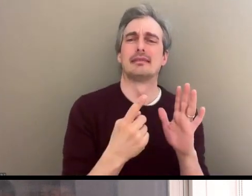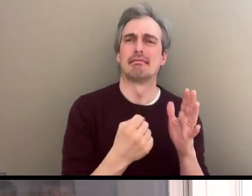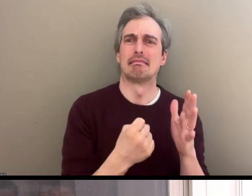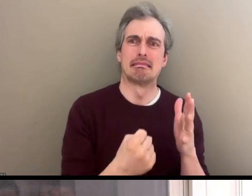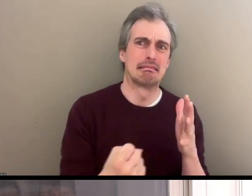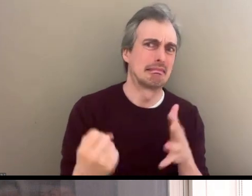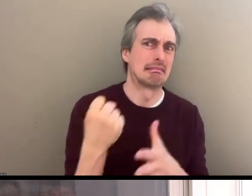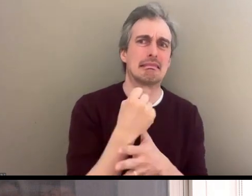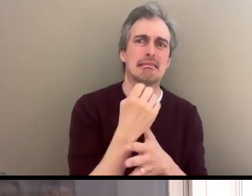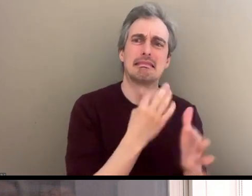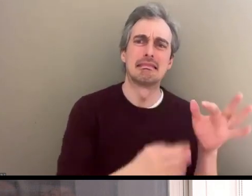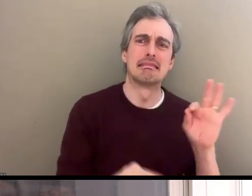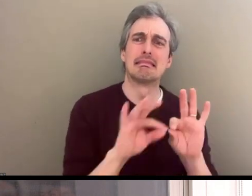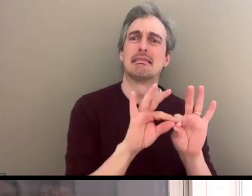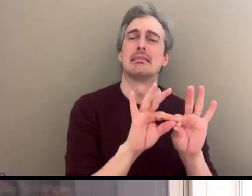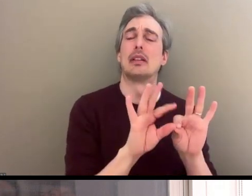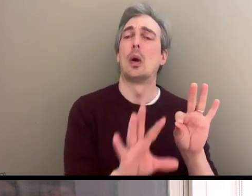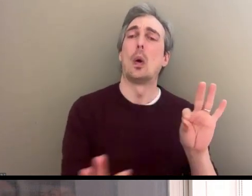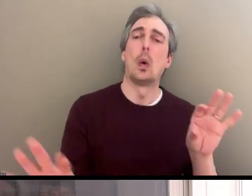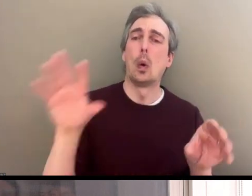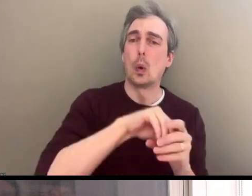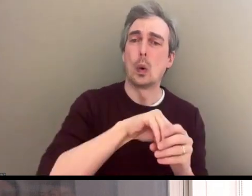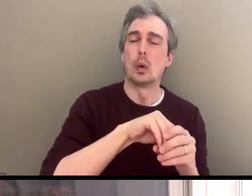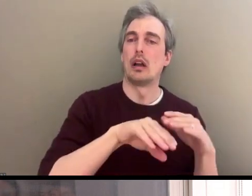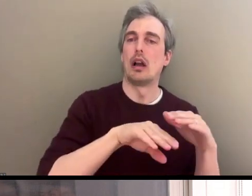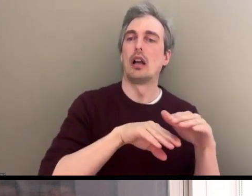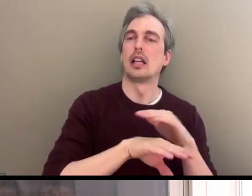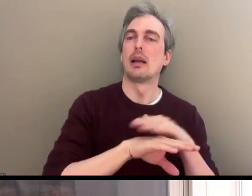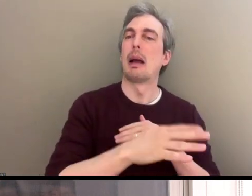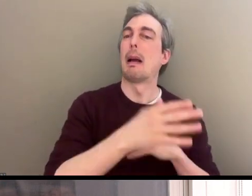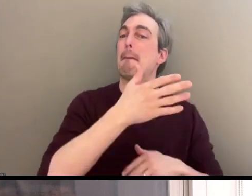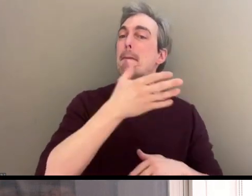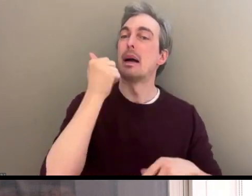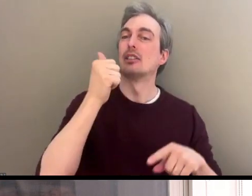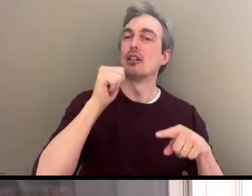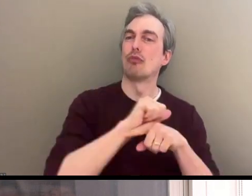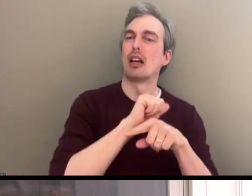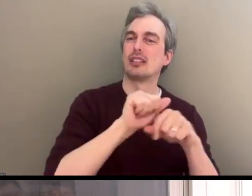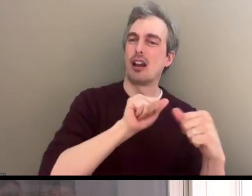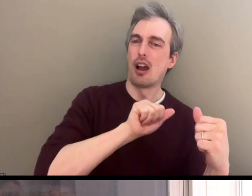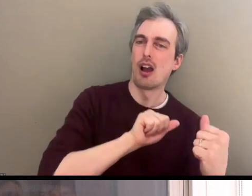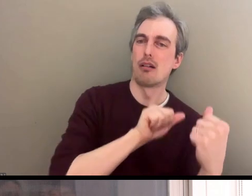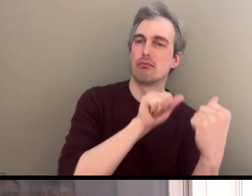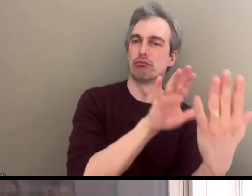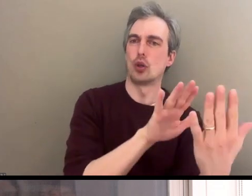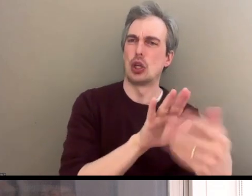accessibility best practices as early as we can, even while we're writing the code.